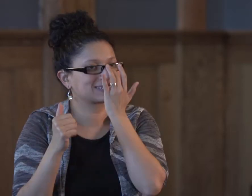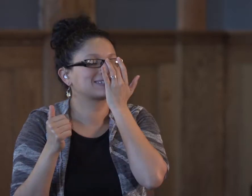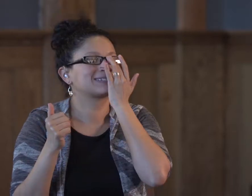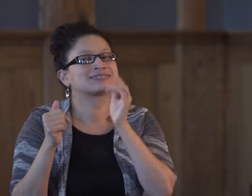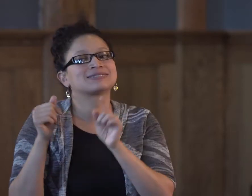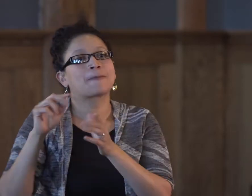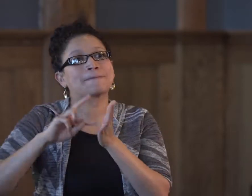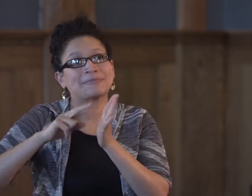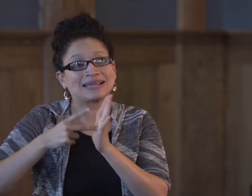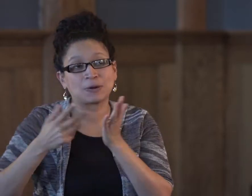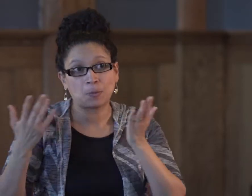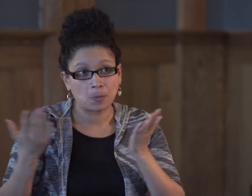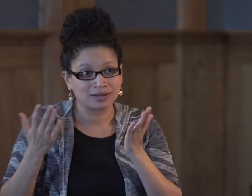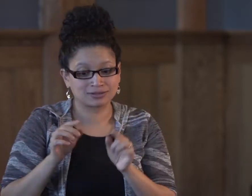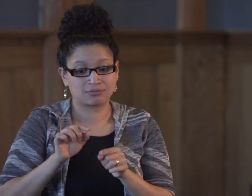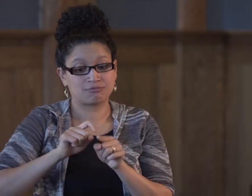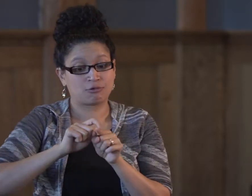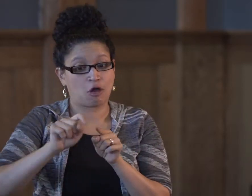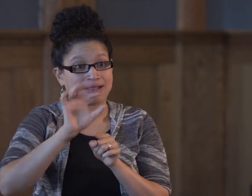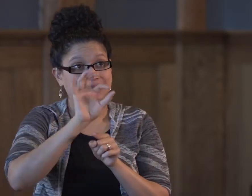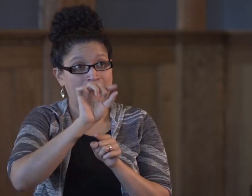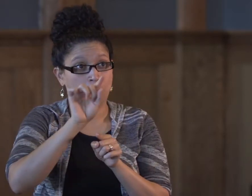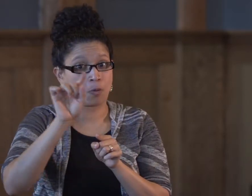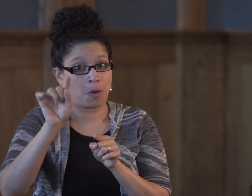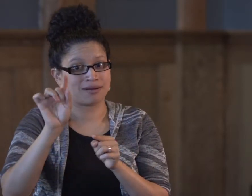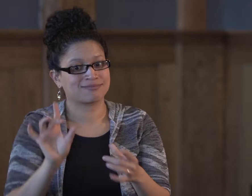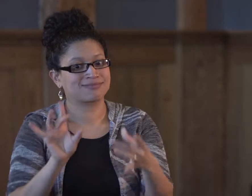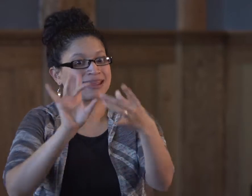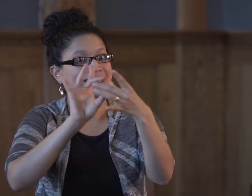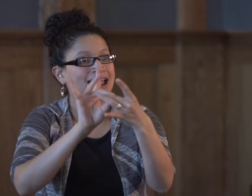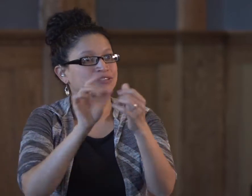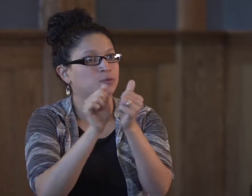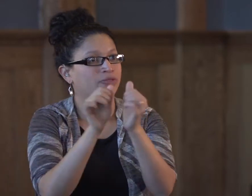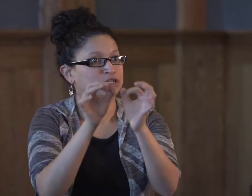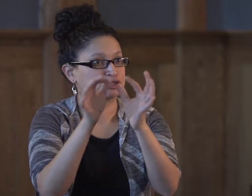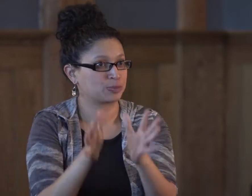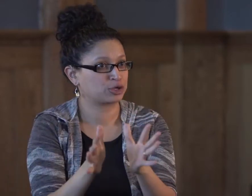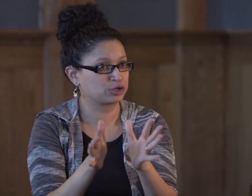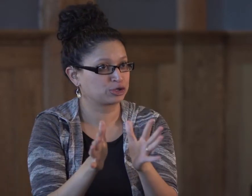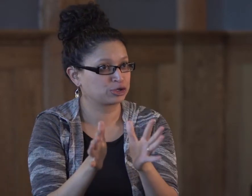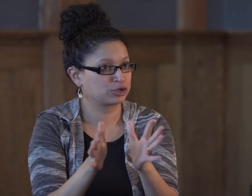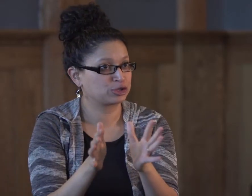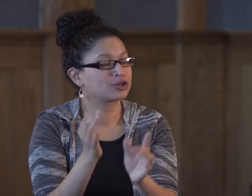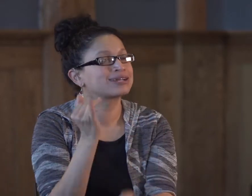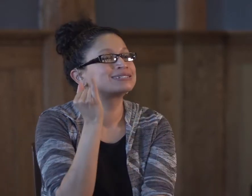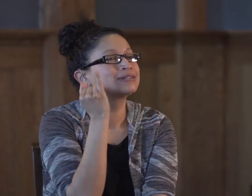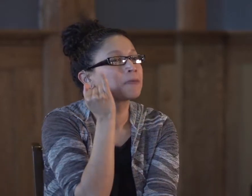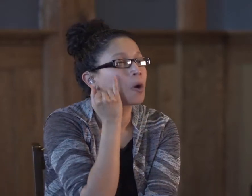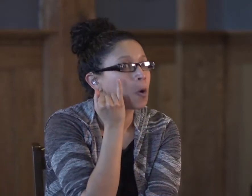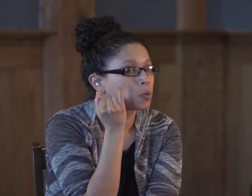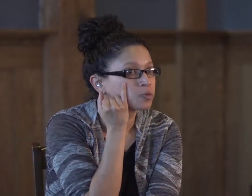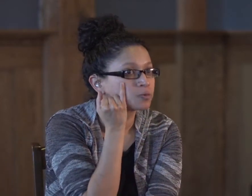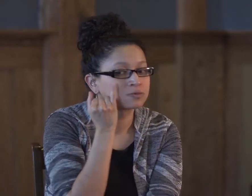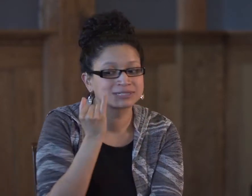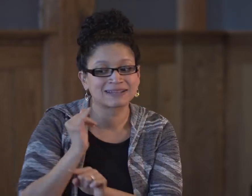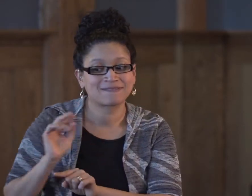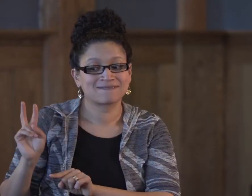the call. So, that looks -- they need to connect with 9-1-1 through an interpreter. And so,